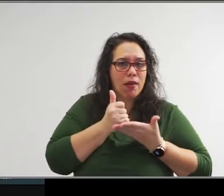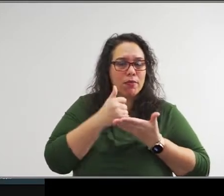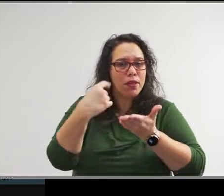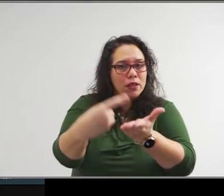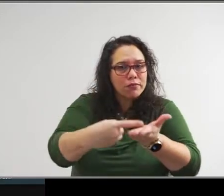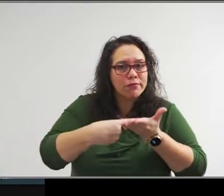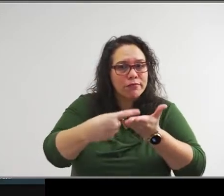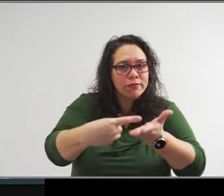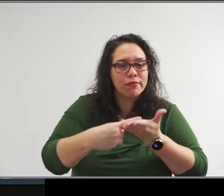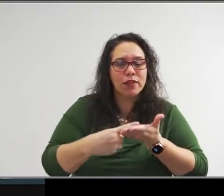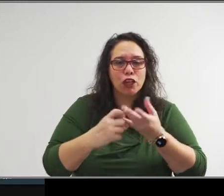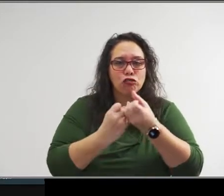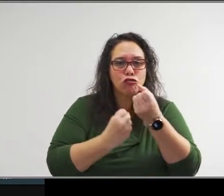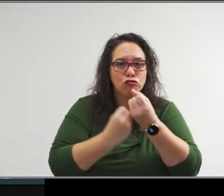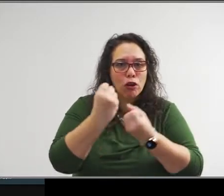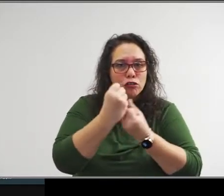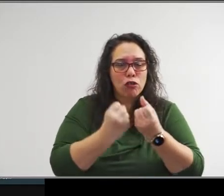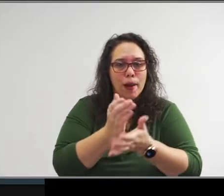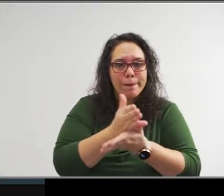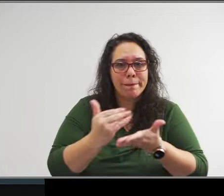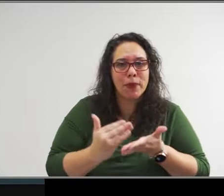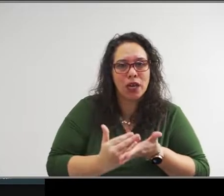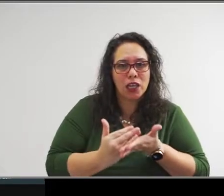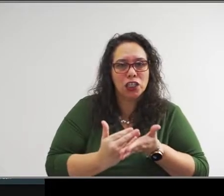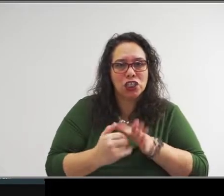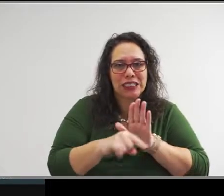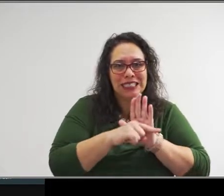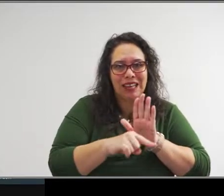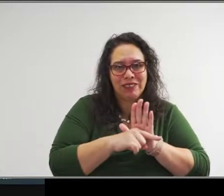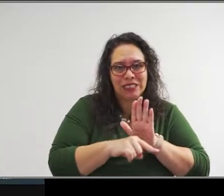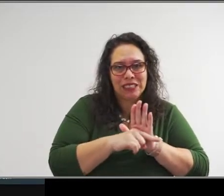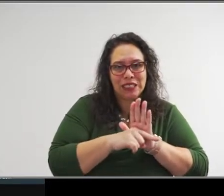our structural budget deficit as we look into the future